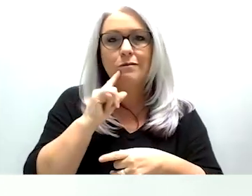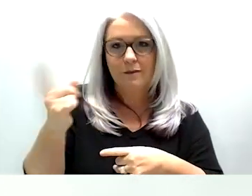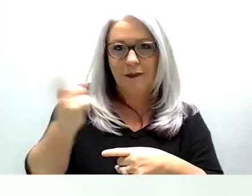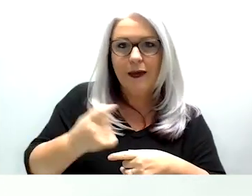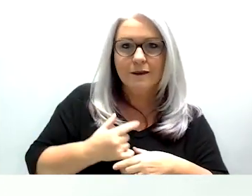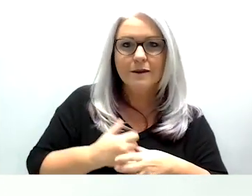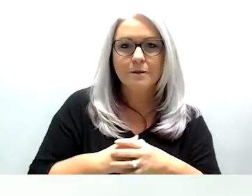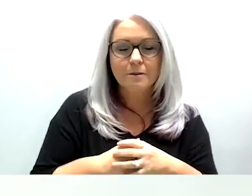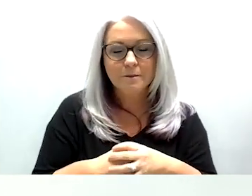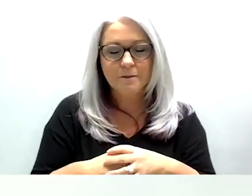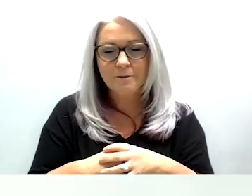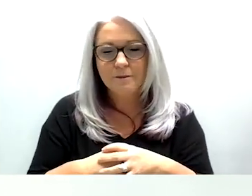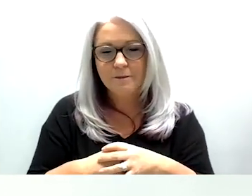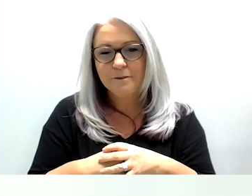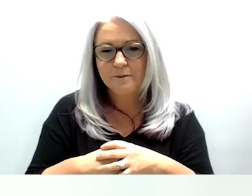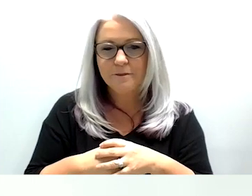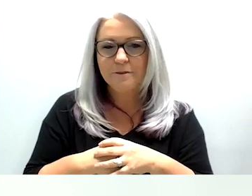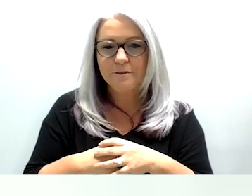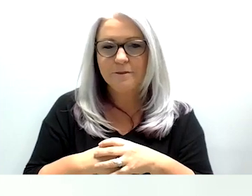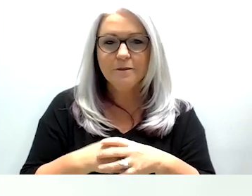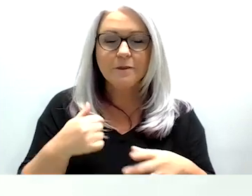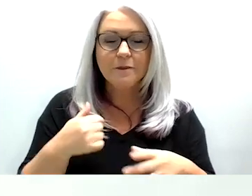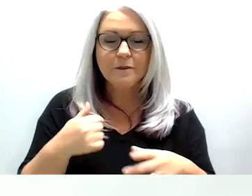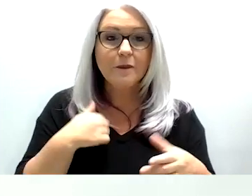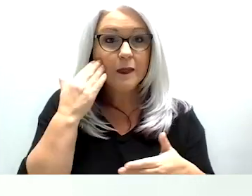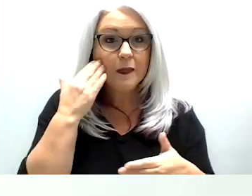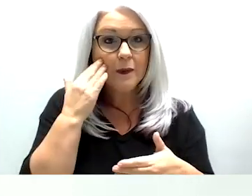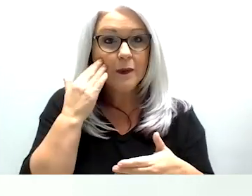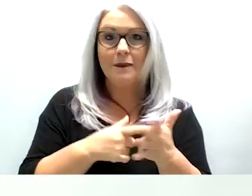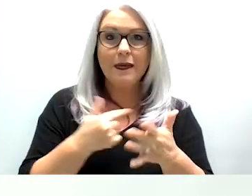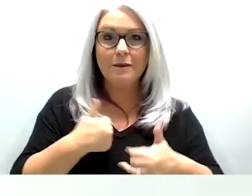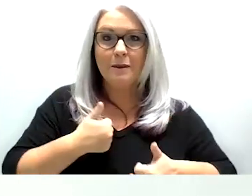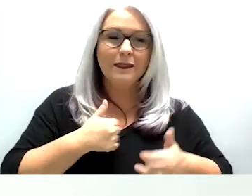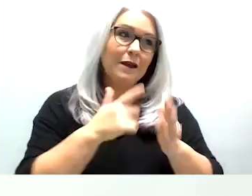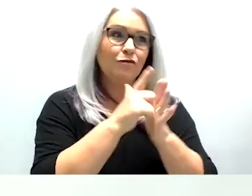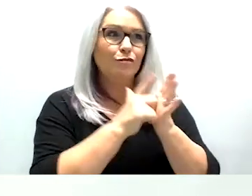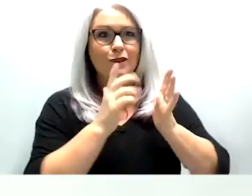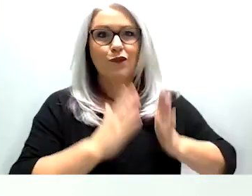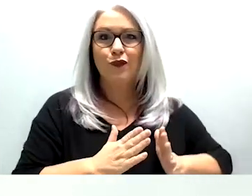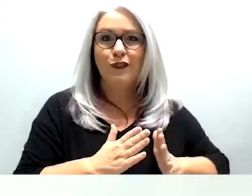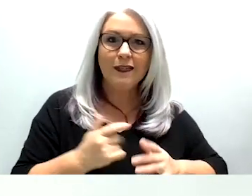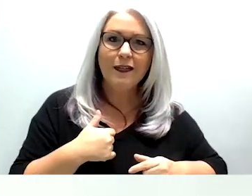it means please don't hesitate to ask. I know sometimes as an attorney I will very casually use a term that is in my